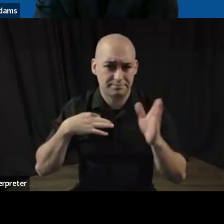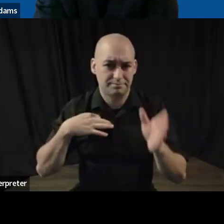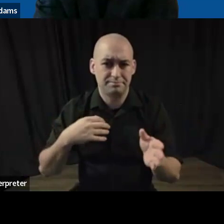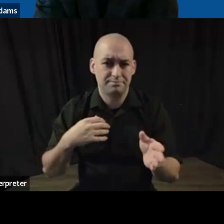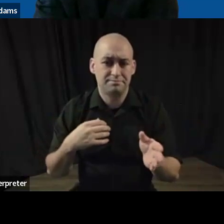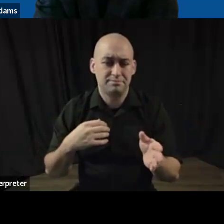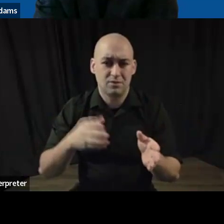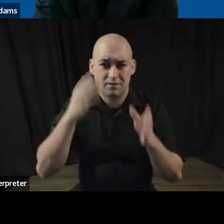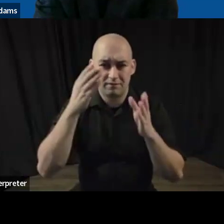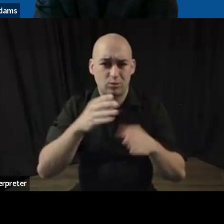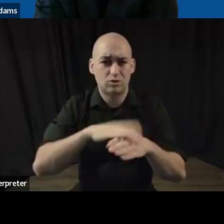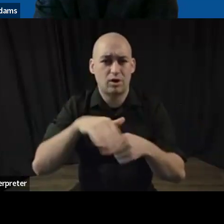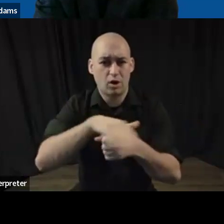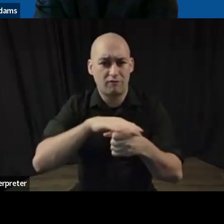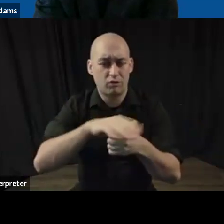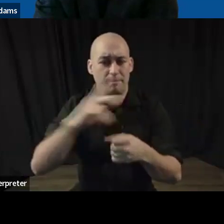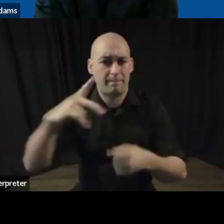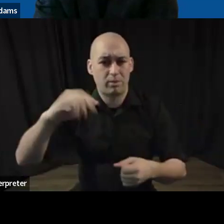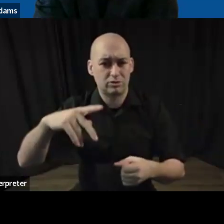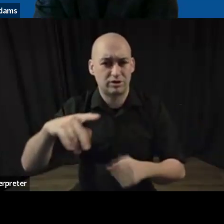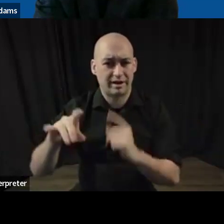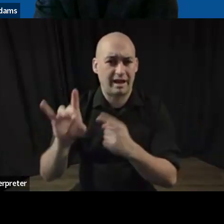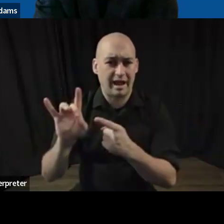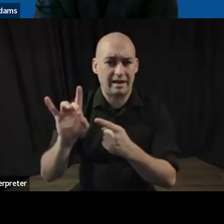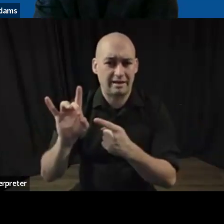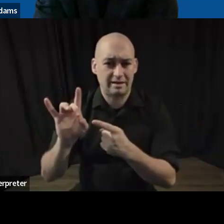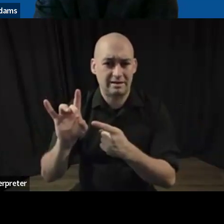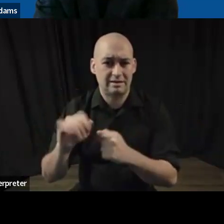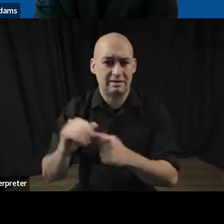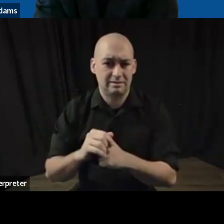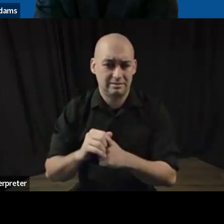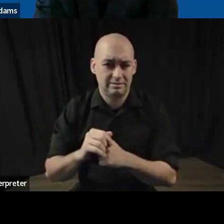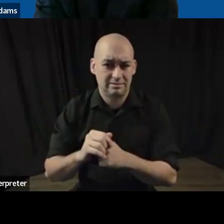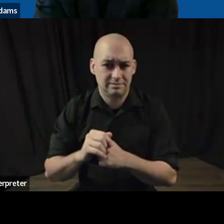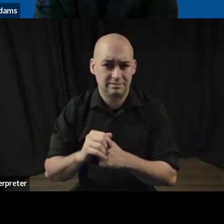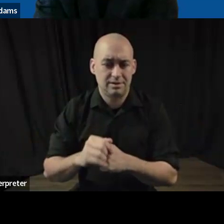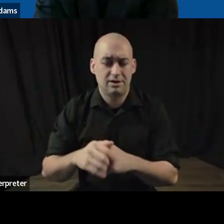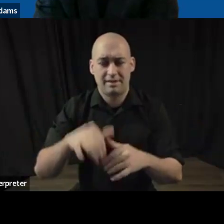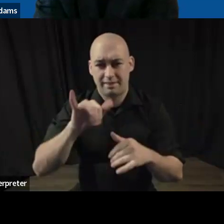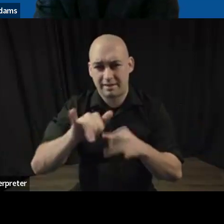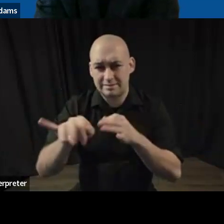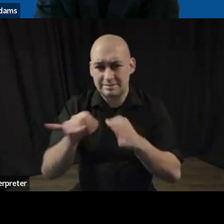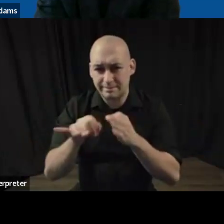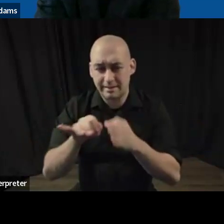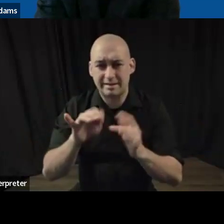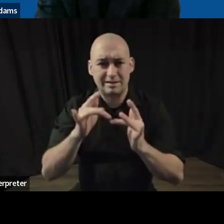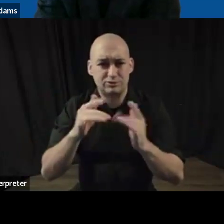the 8 covered populations that are called out in the Digital Equity Plan, and we already answered